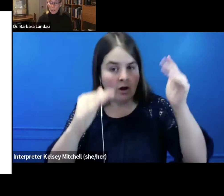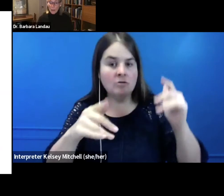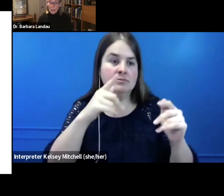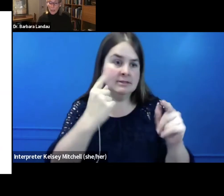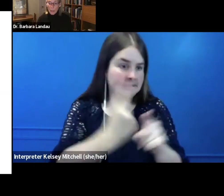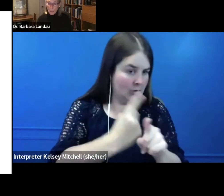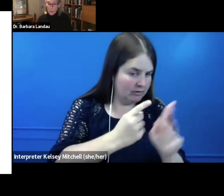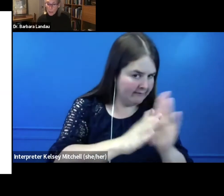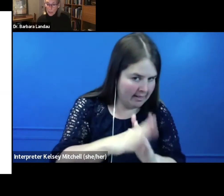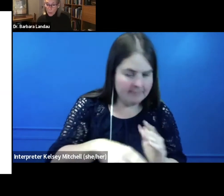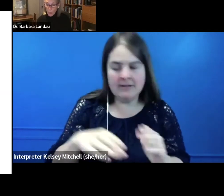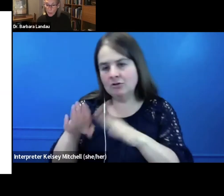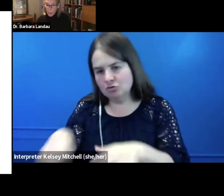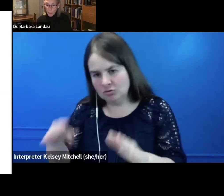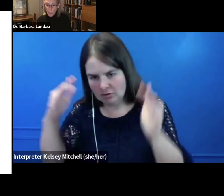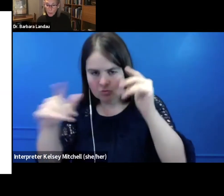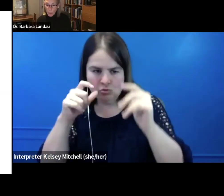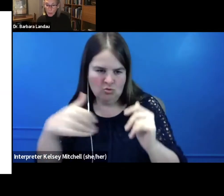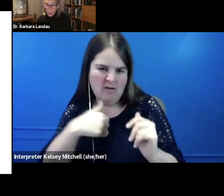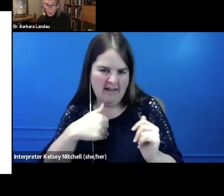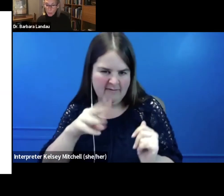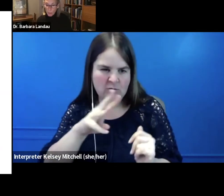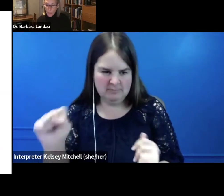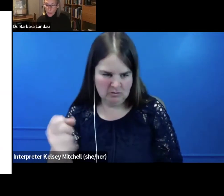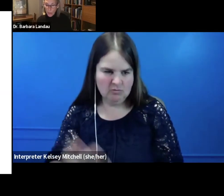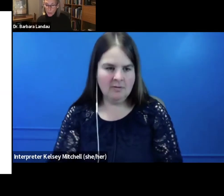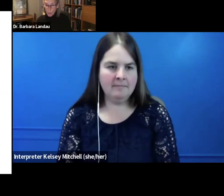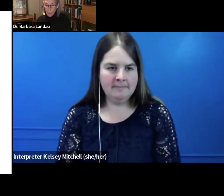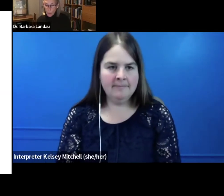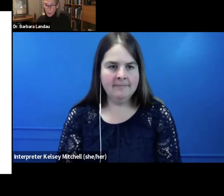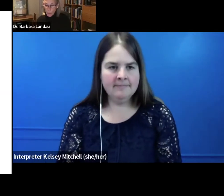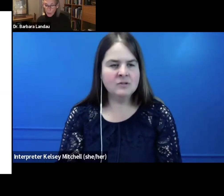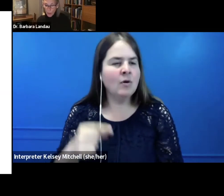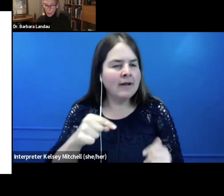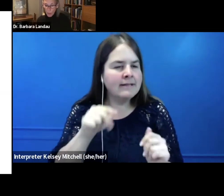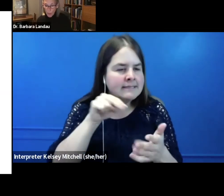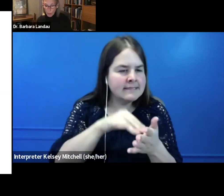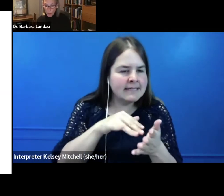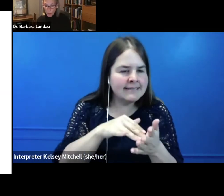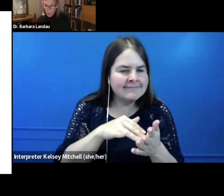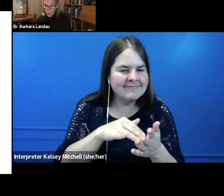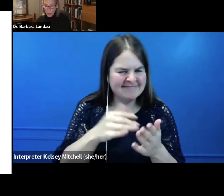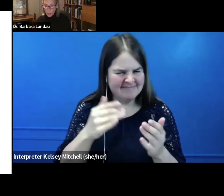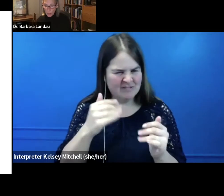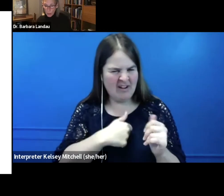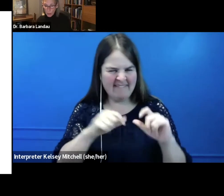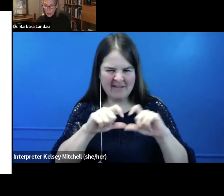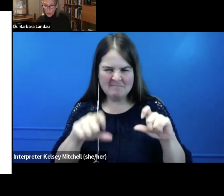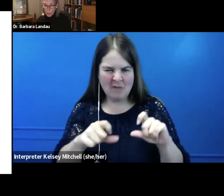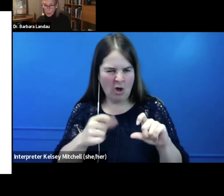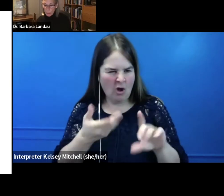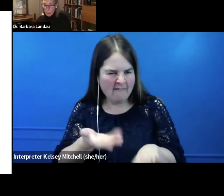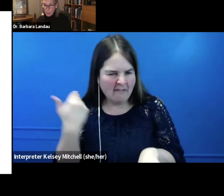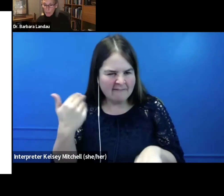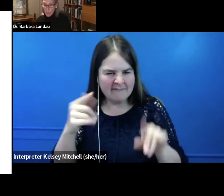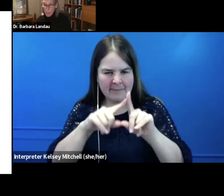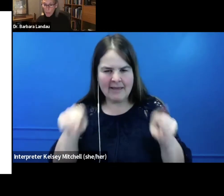this study was done with um i'm sorry i have to remove this bar from the bottom of my screen